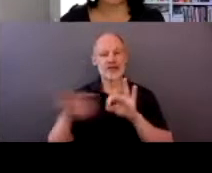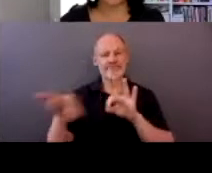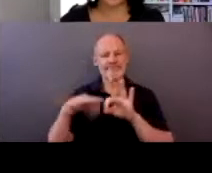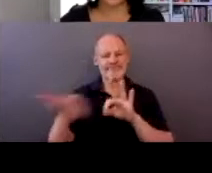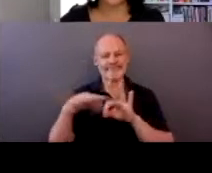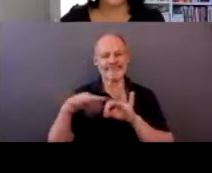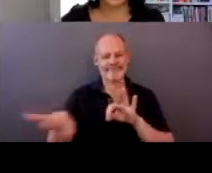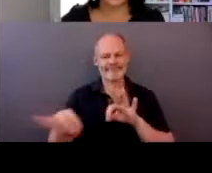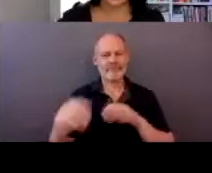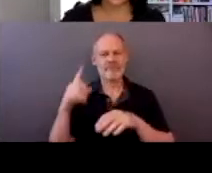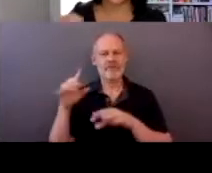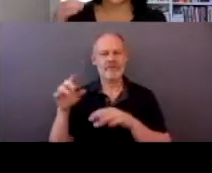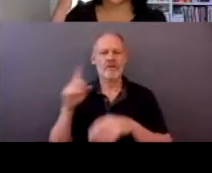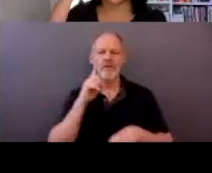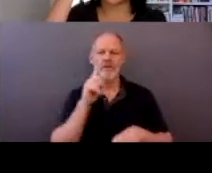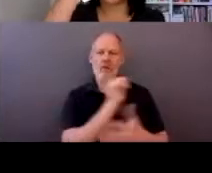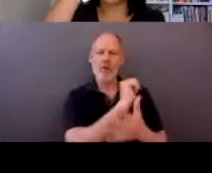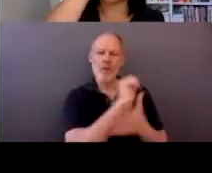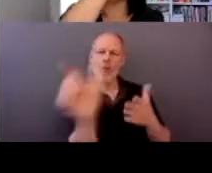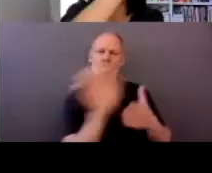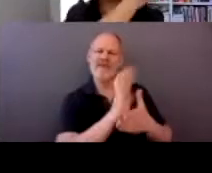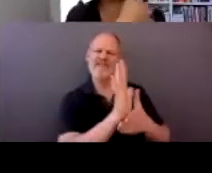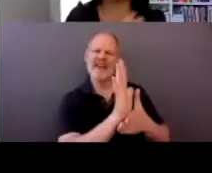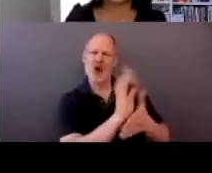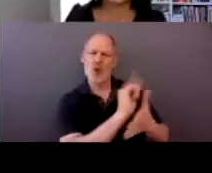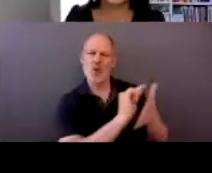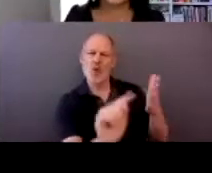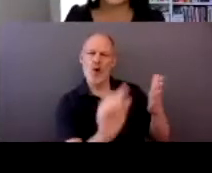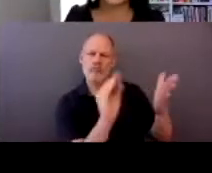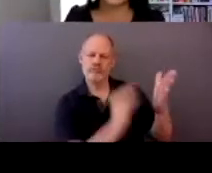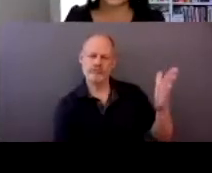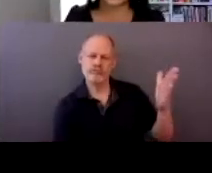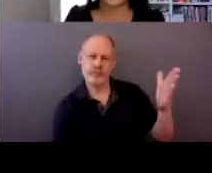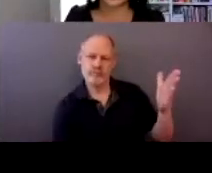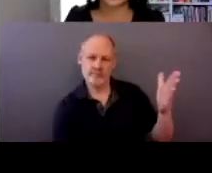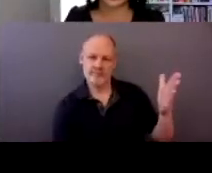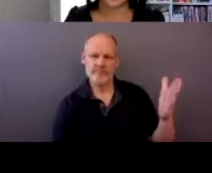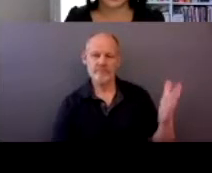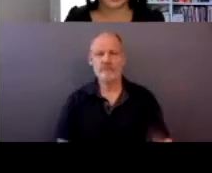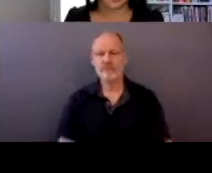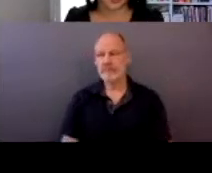so that was exciting to make sure that was included. It's changed inner workings